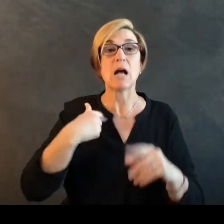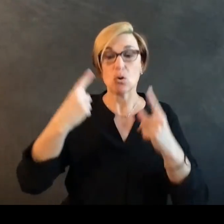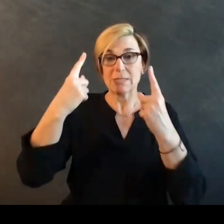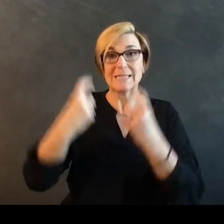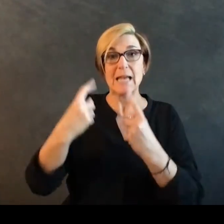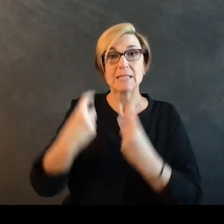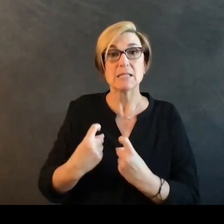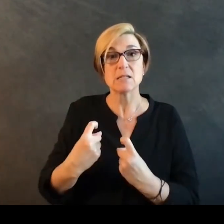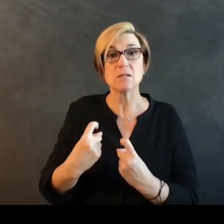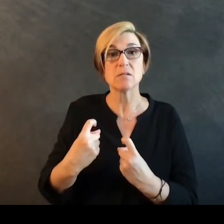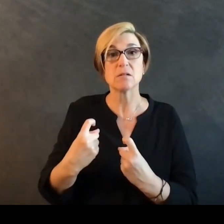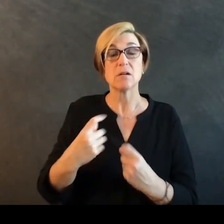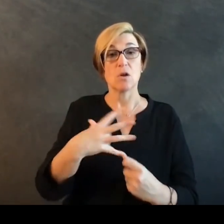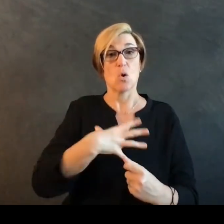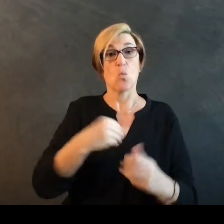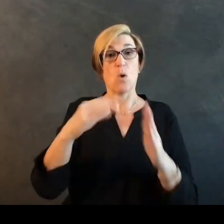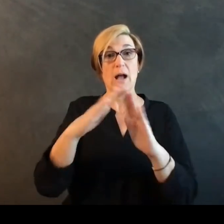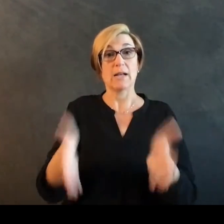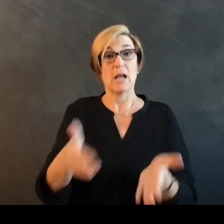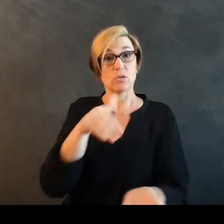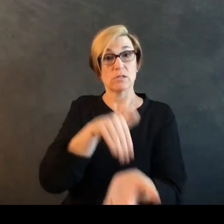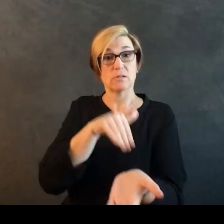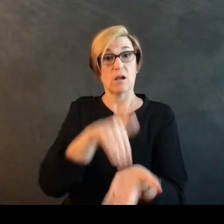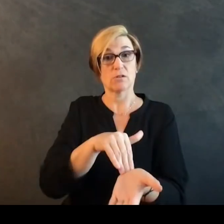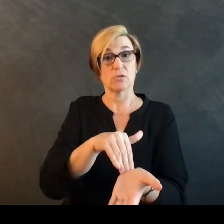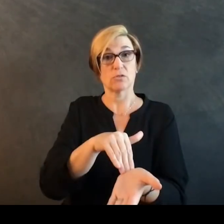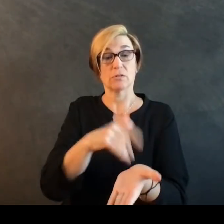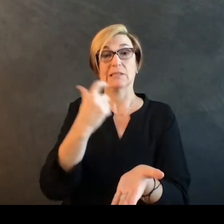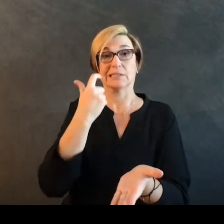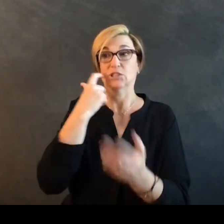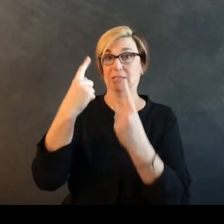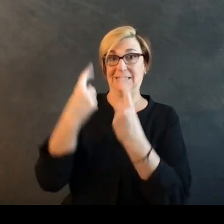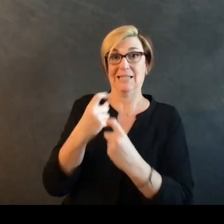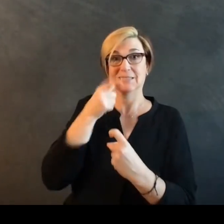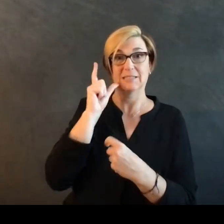physician you may have it just came out I just took it this morning and I took